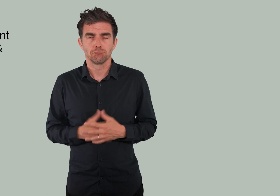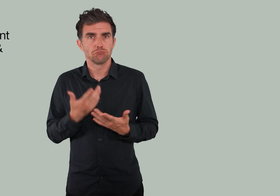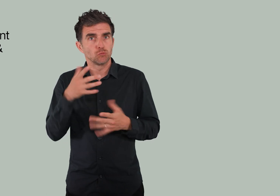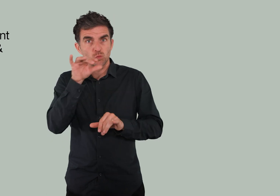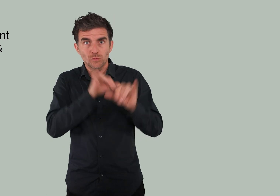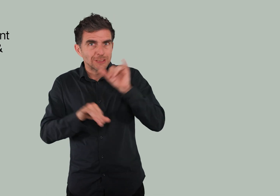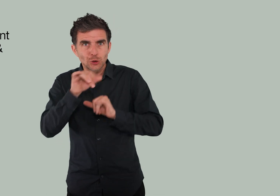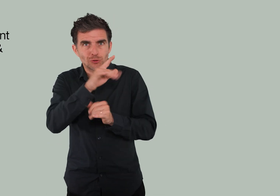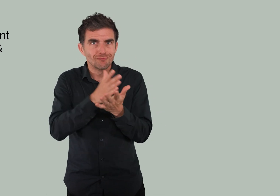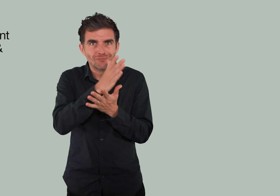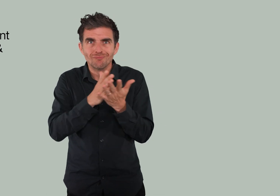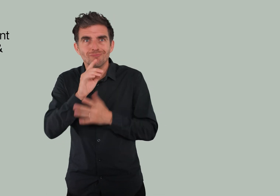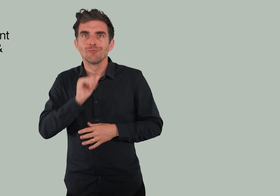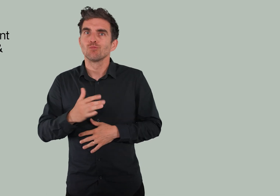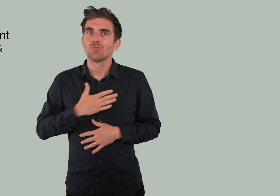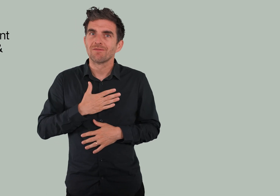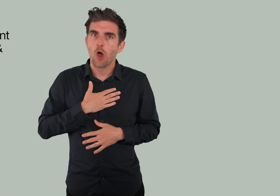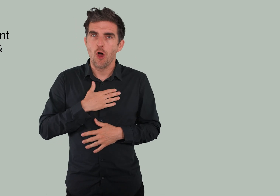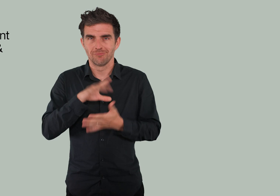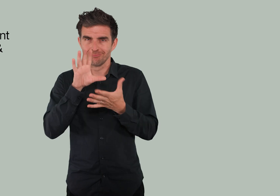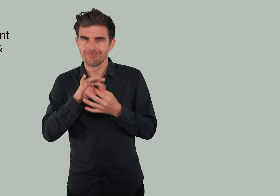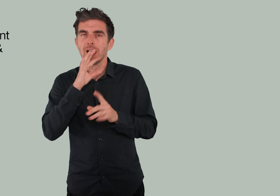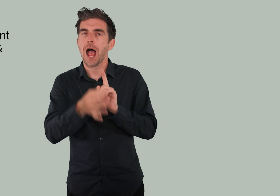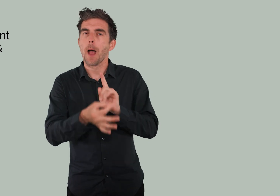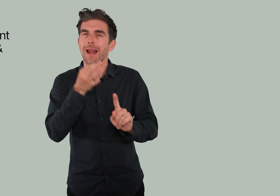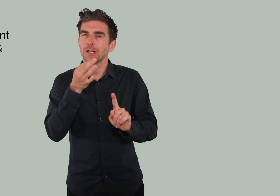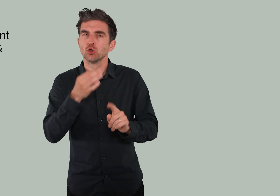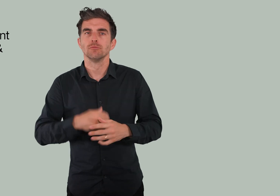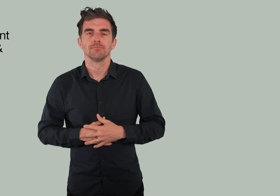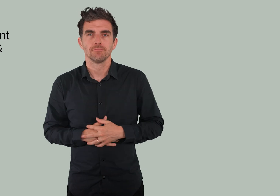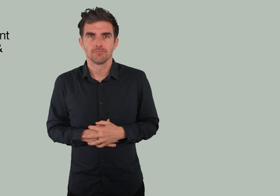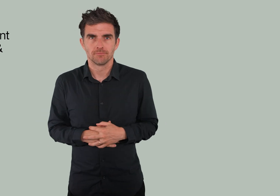Channel preference: application